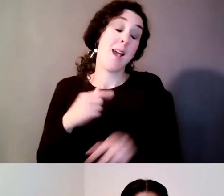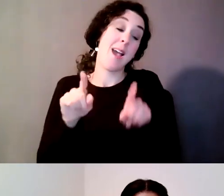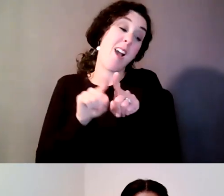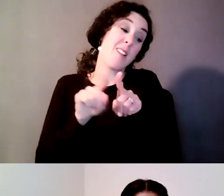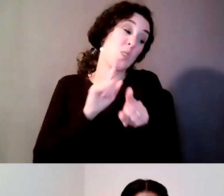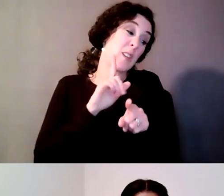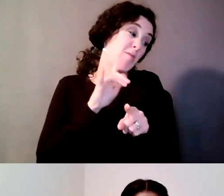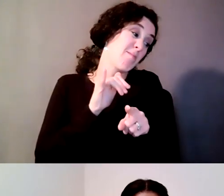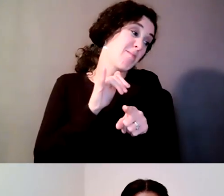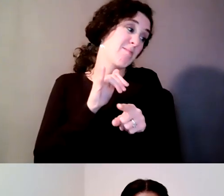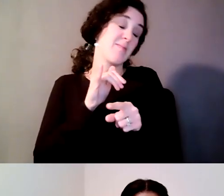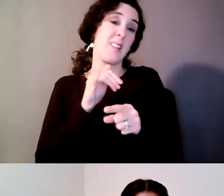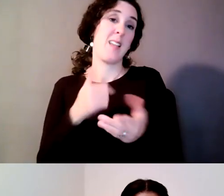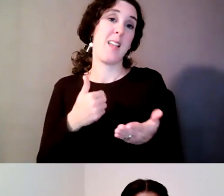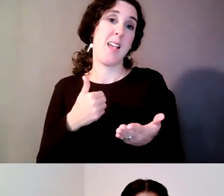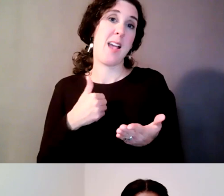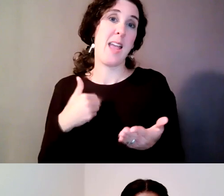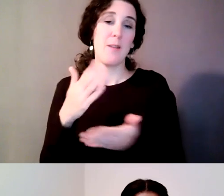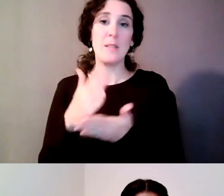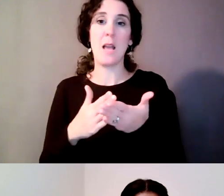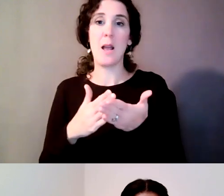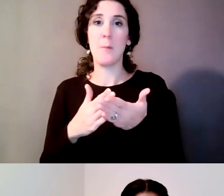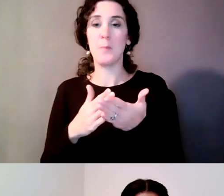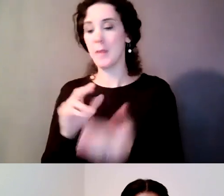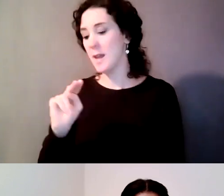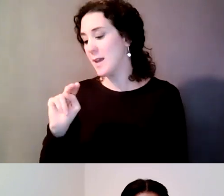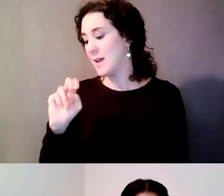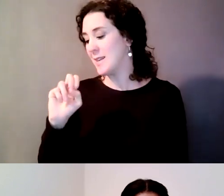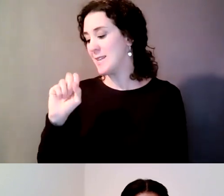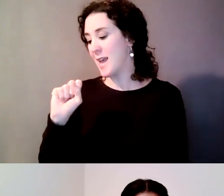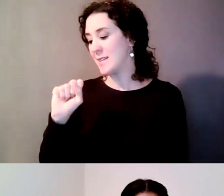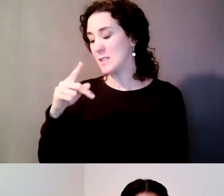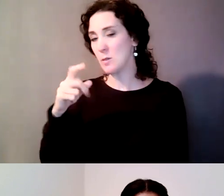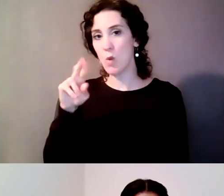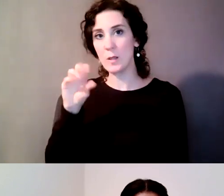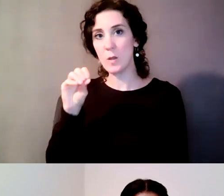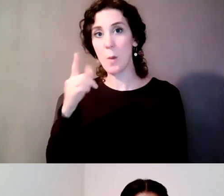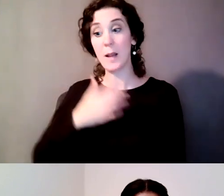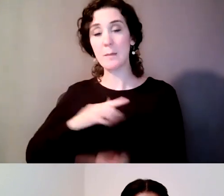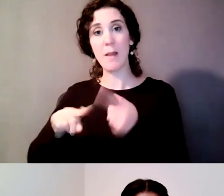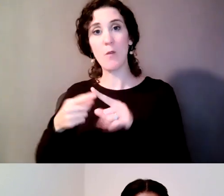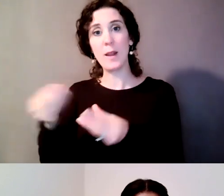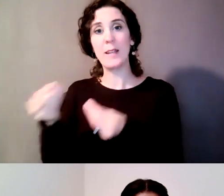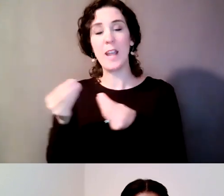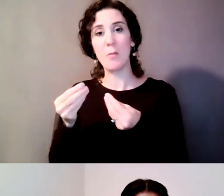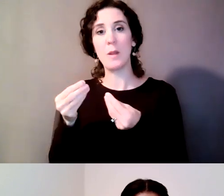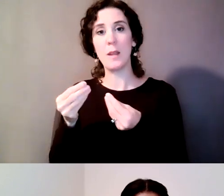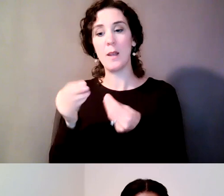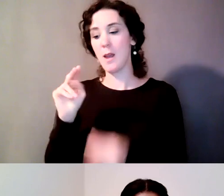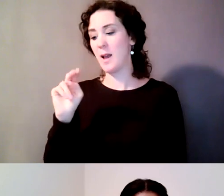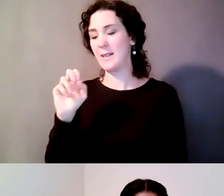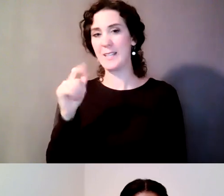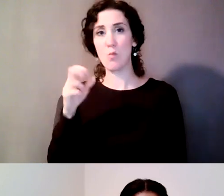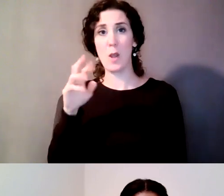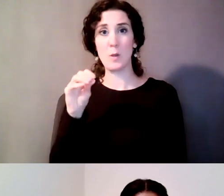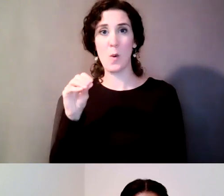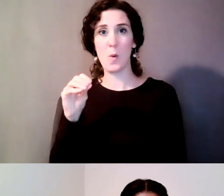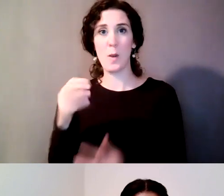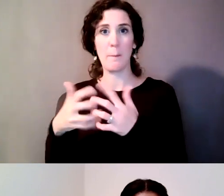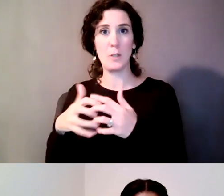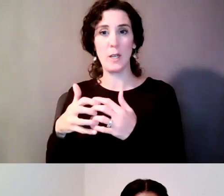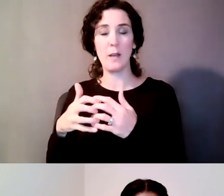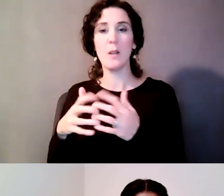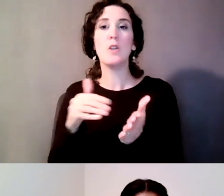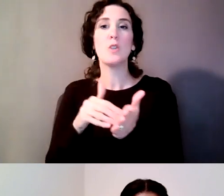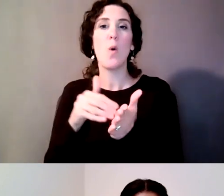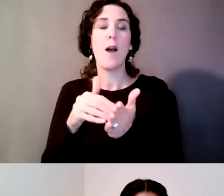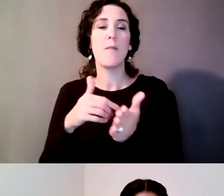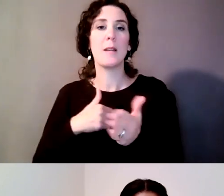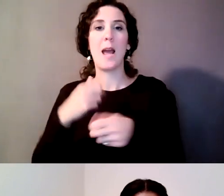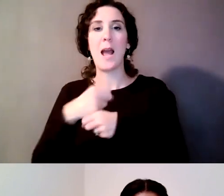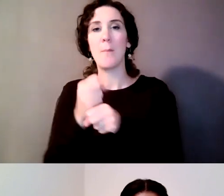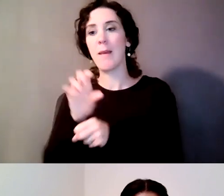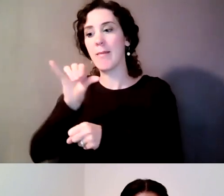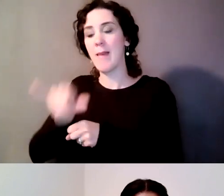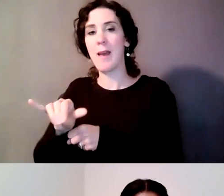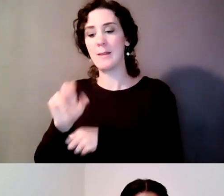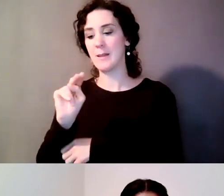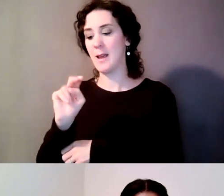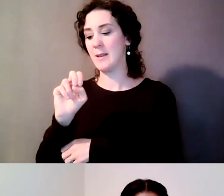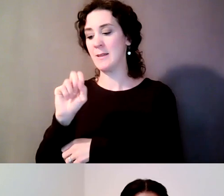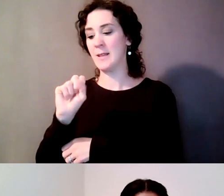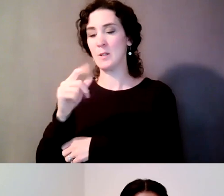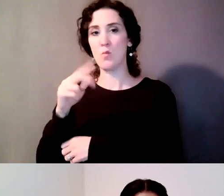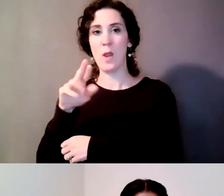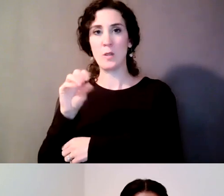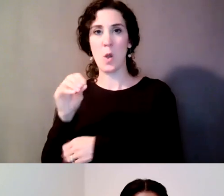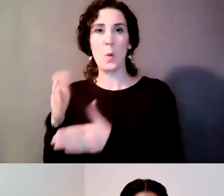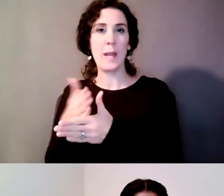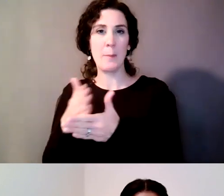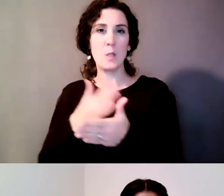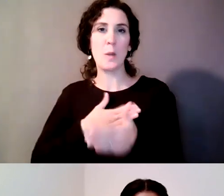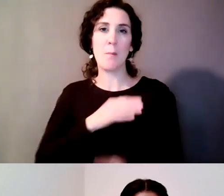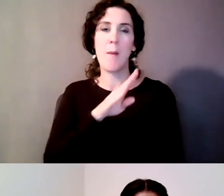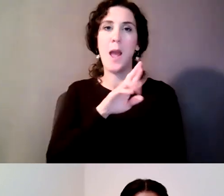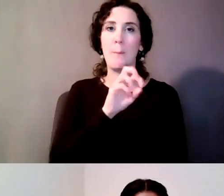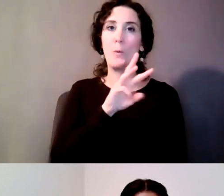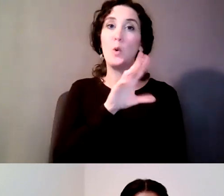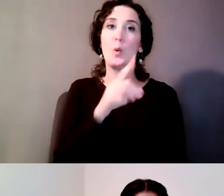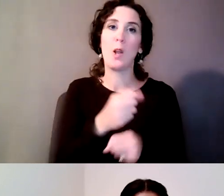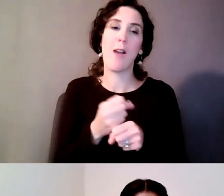I had some Nespresso today because a friend of mine gave me a Nespresso machine